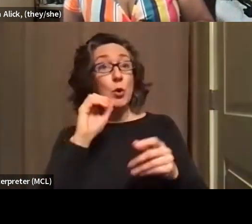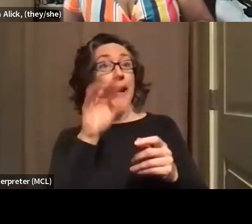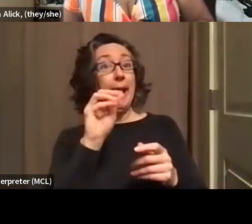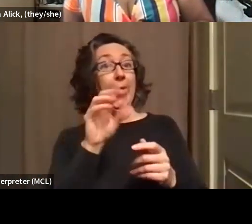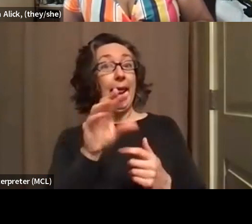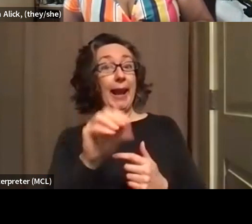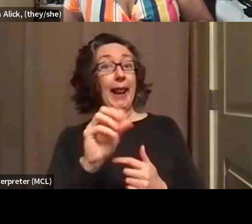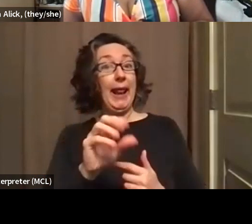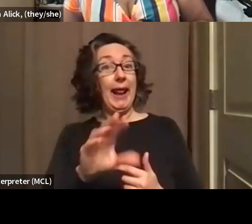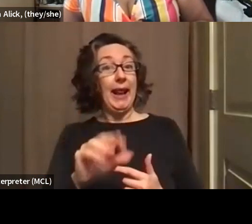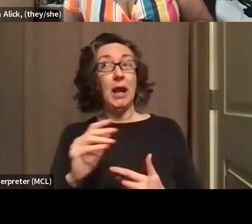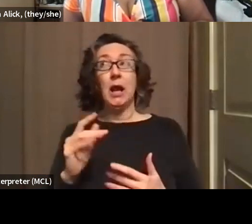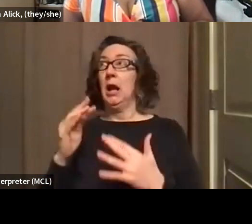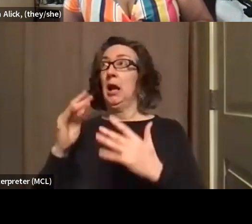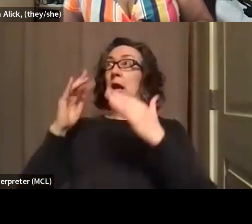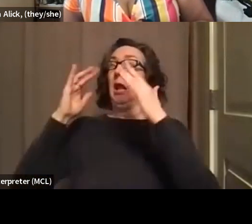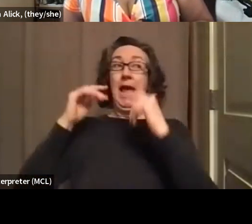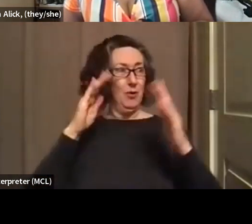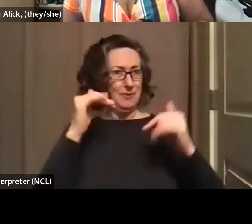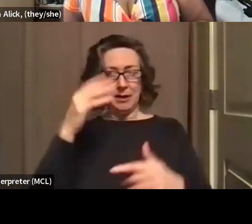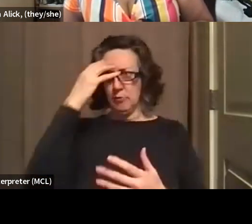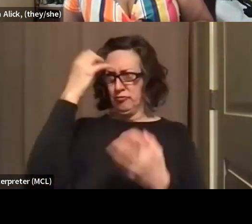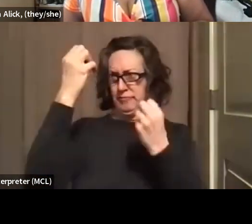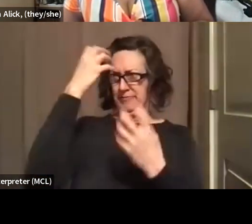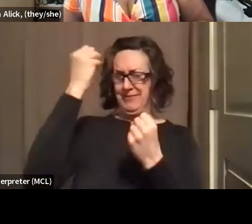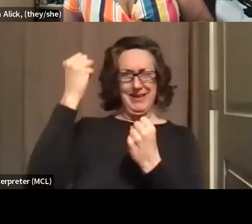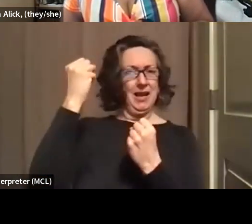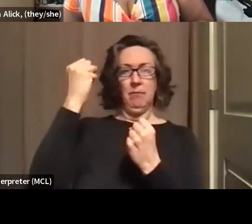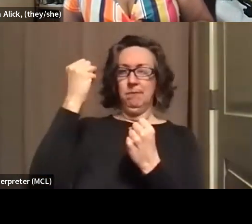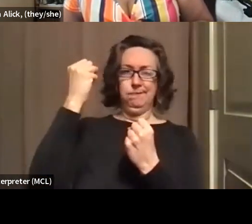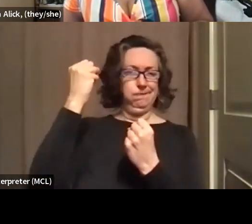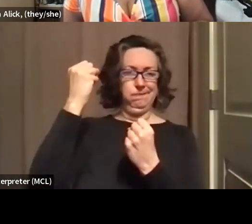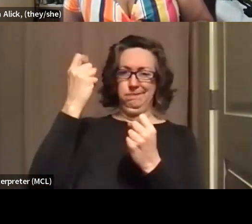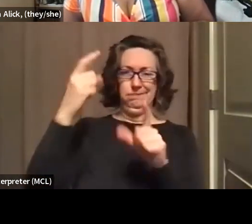beginning of something and you expect them to remember that, it's not going to happen.